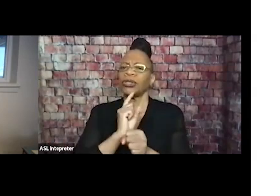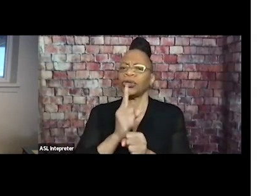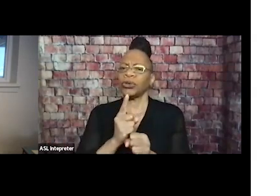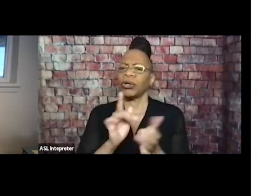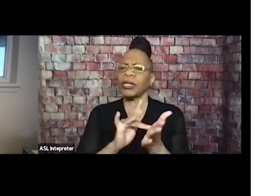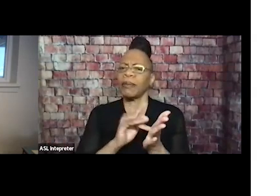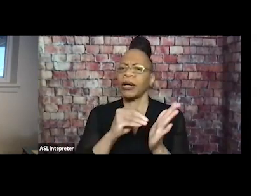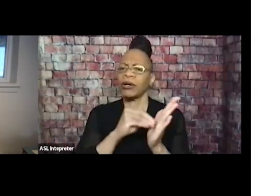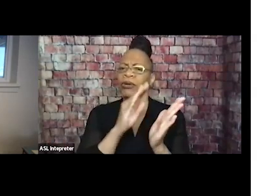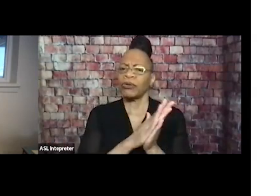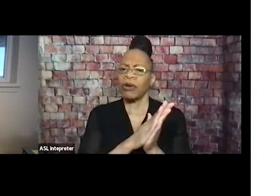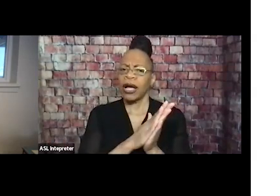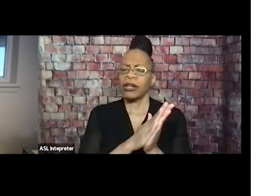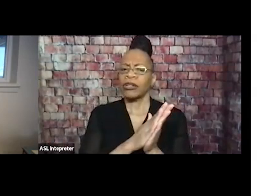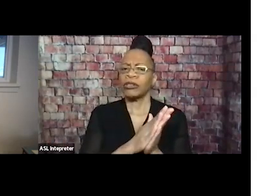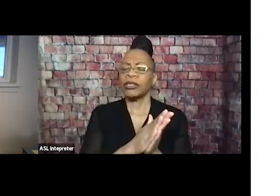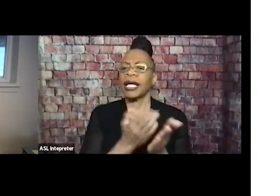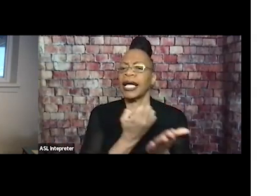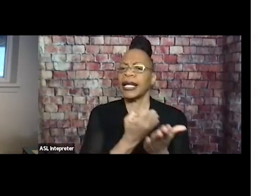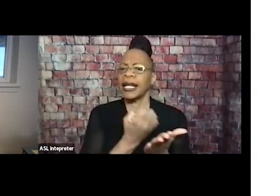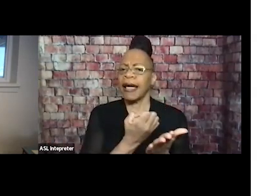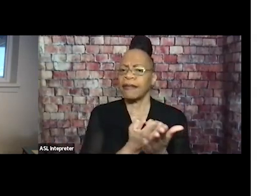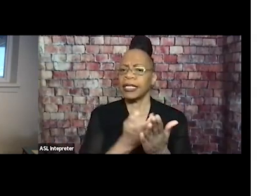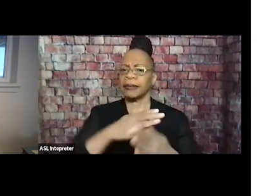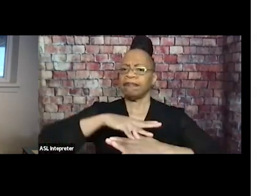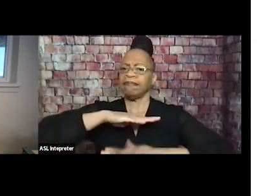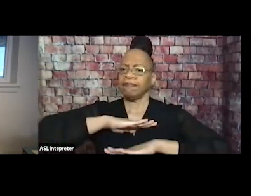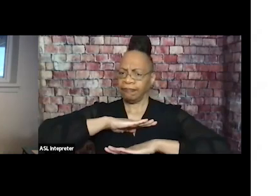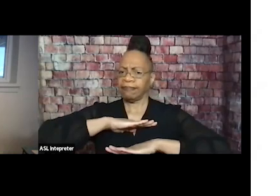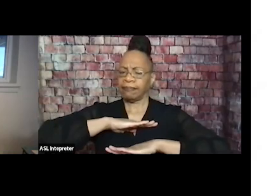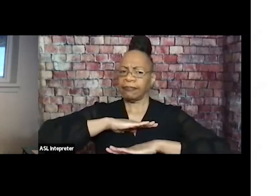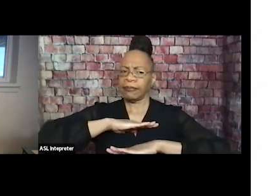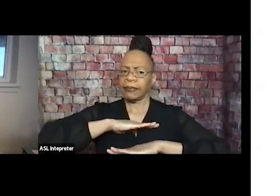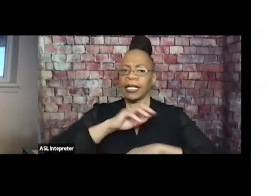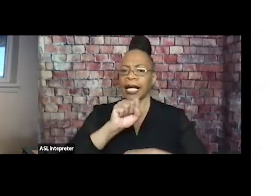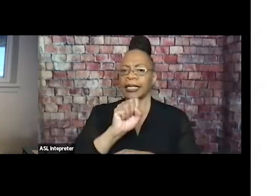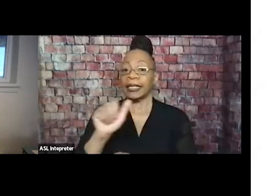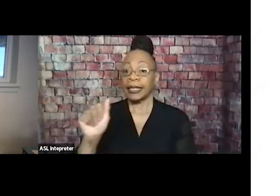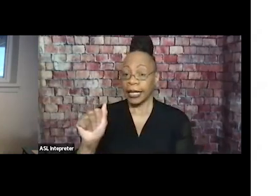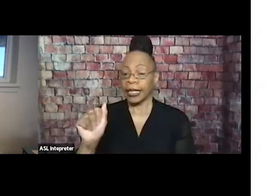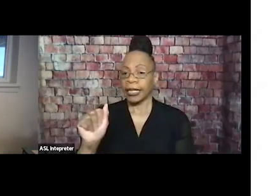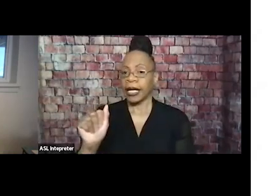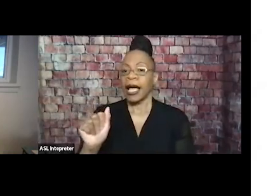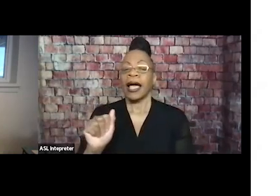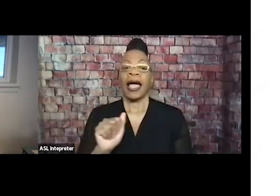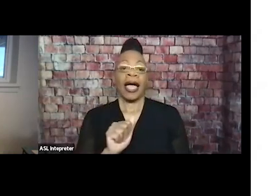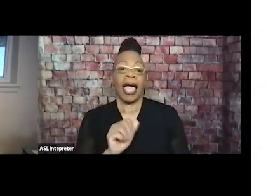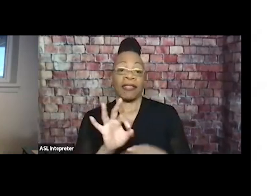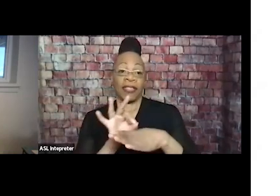are meeting or equaling the SSA Blue Book listings. And then, of course, our functional area where we are going to document in detail